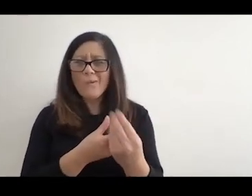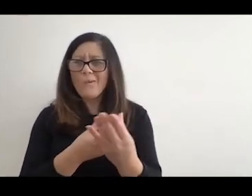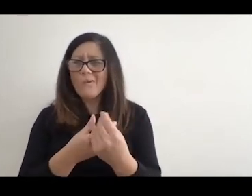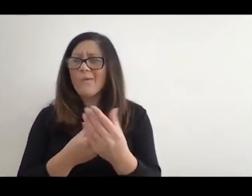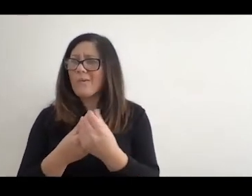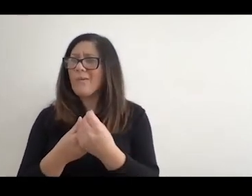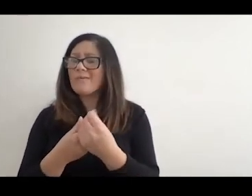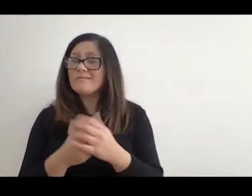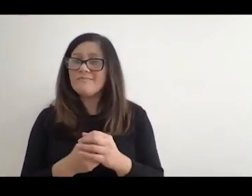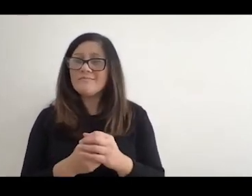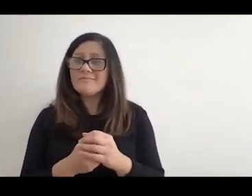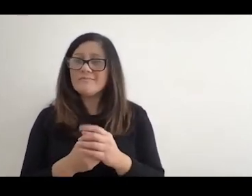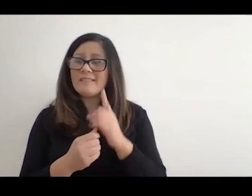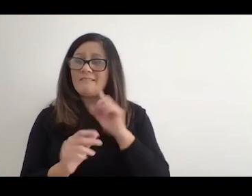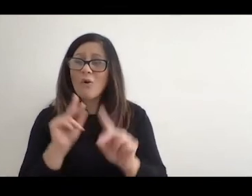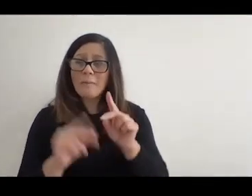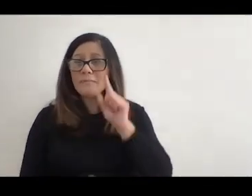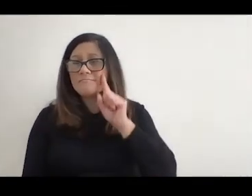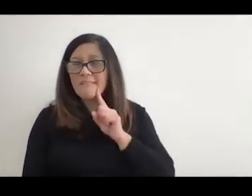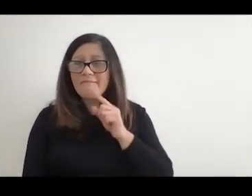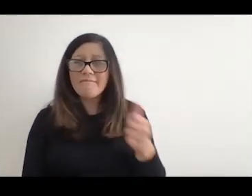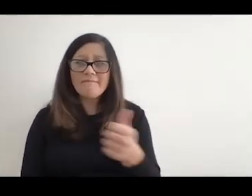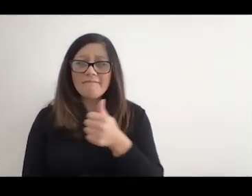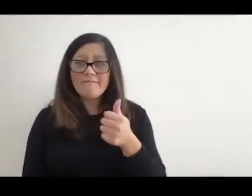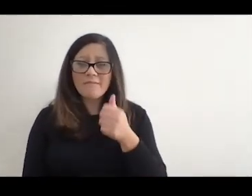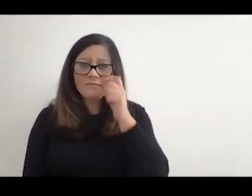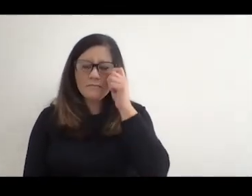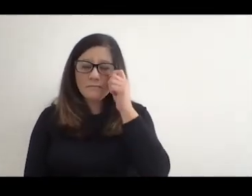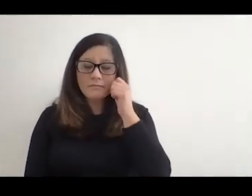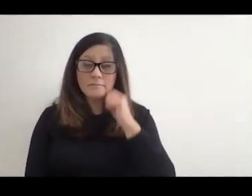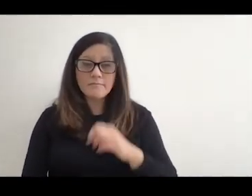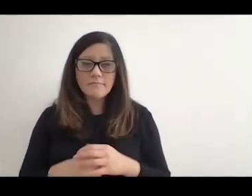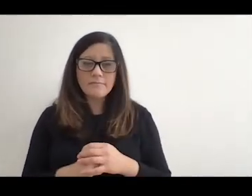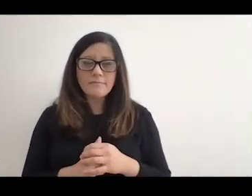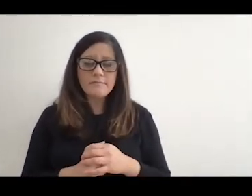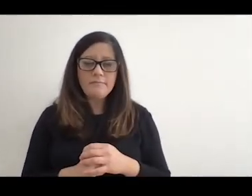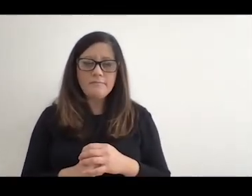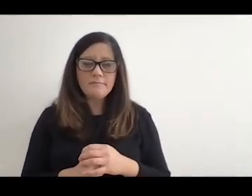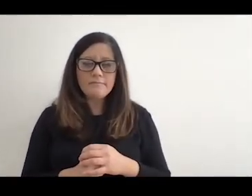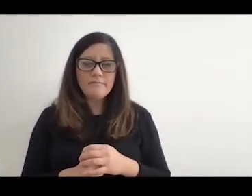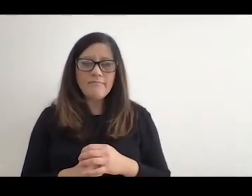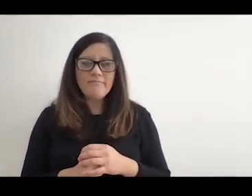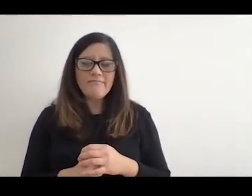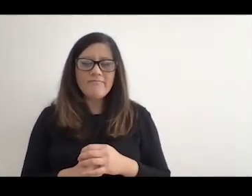For people who are deaf. And so. Just having.